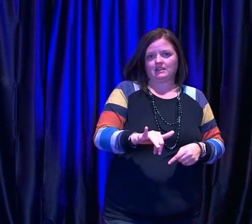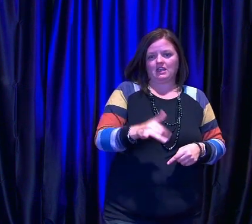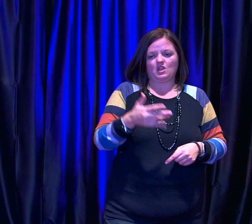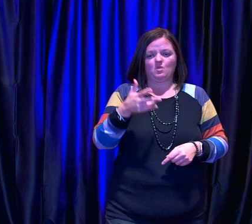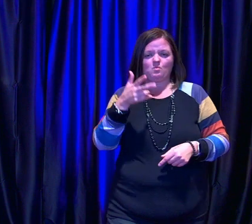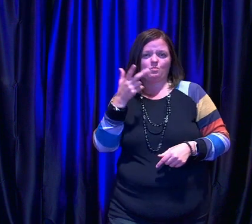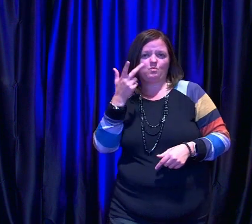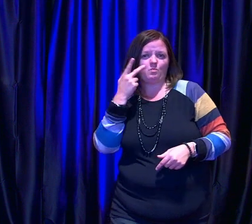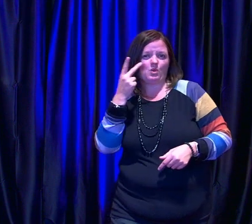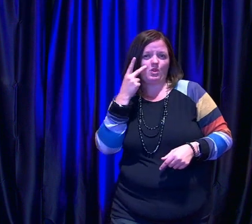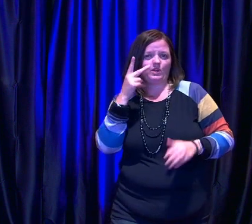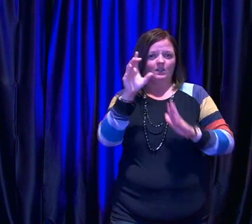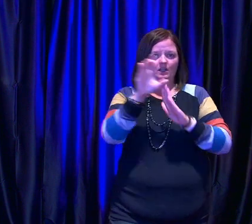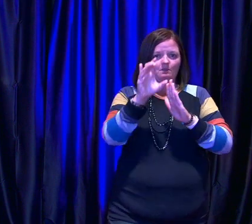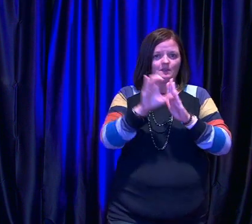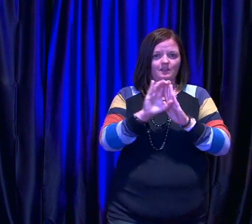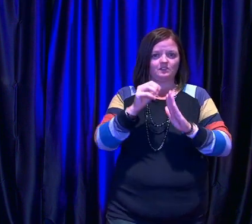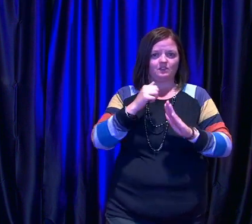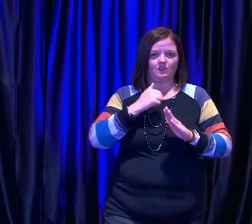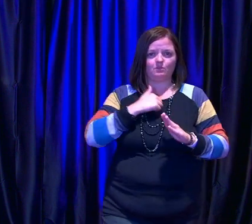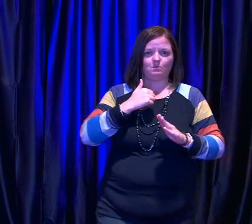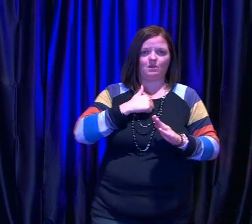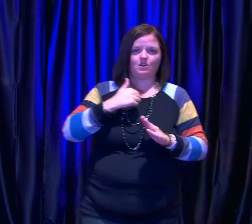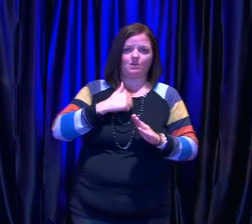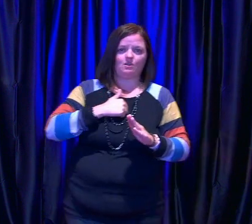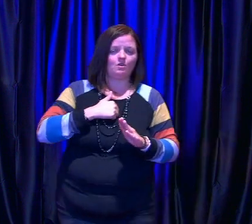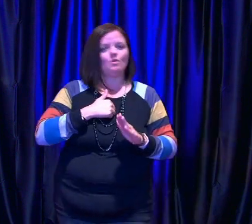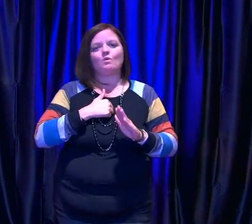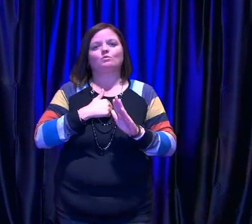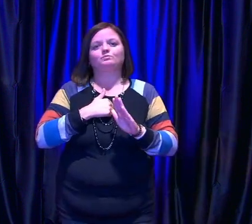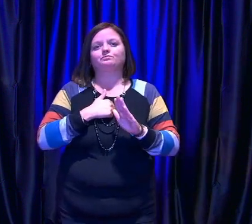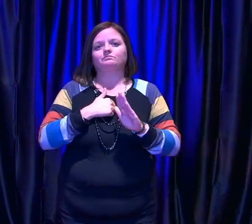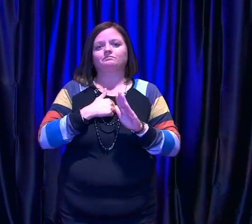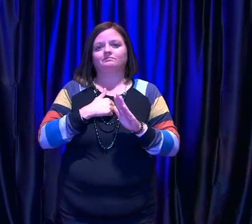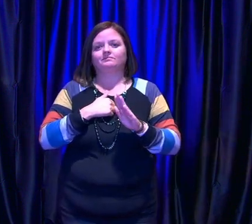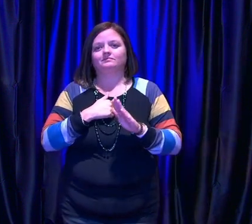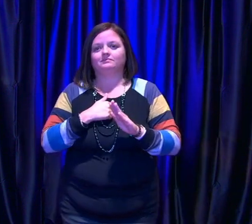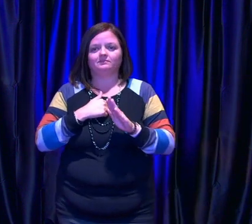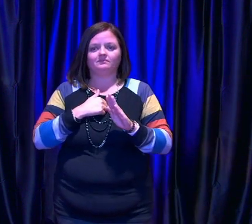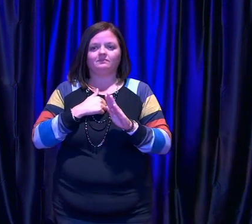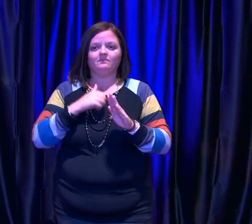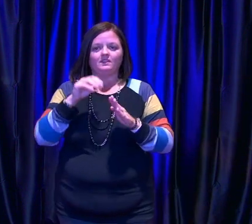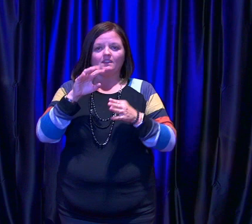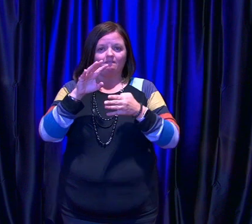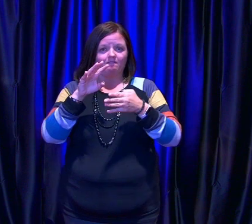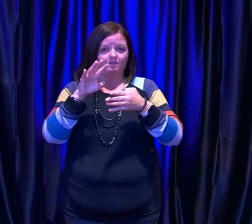through how it affects us and so what we've discovered is people are saying i like this one i don't like this one they're